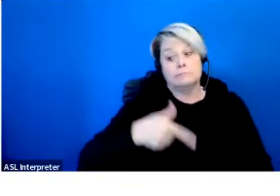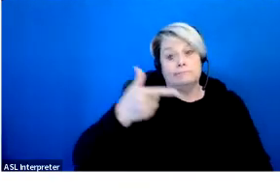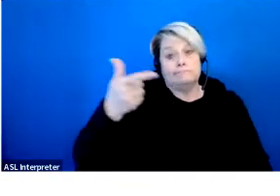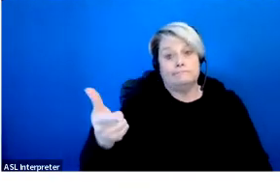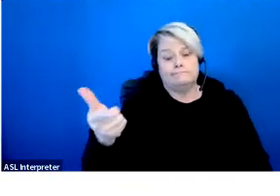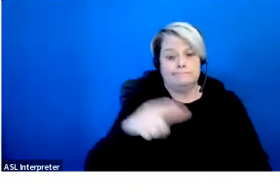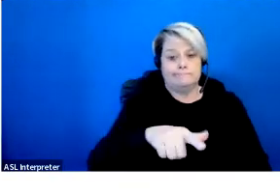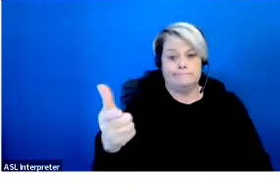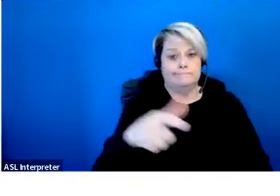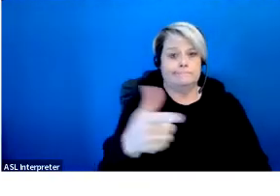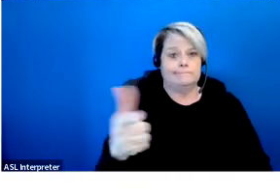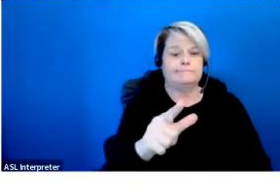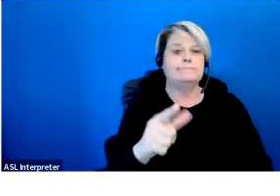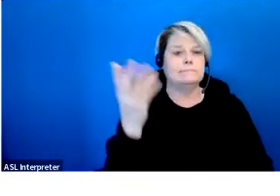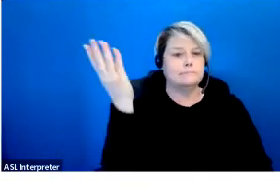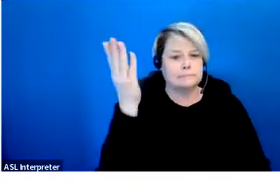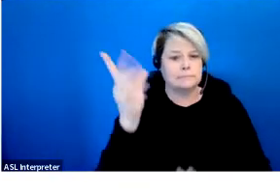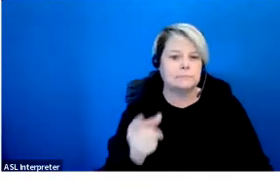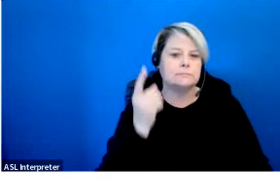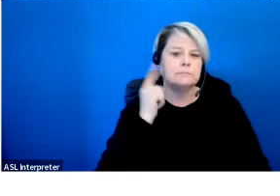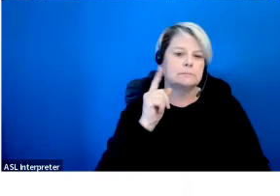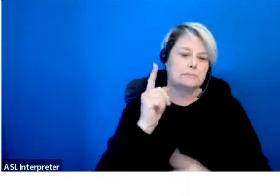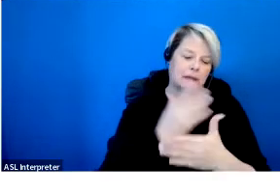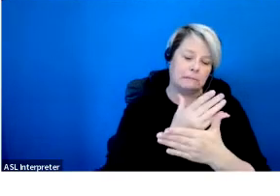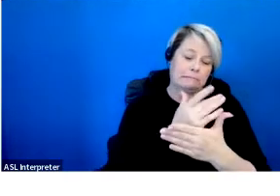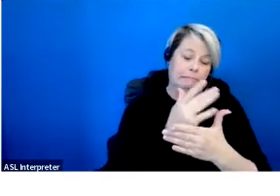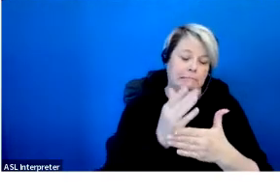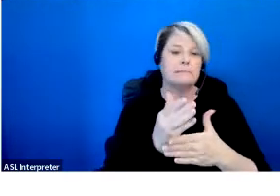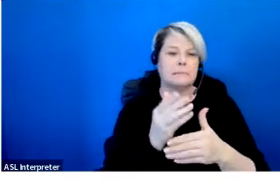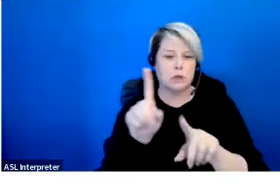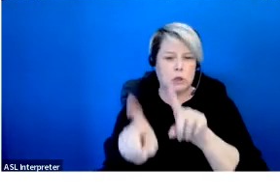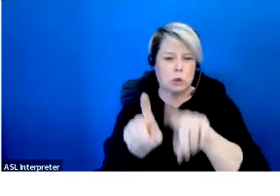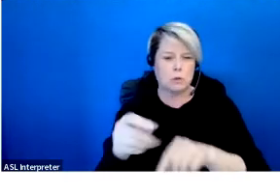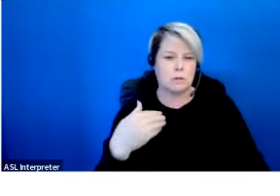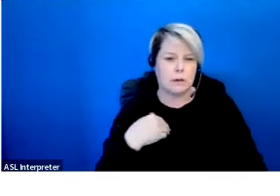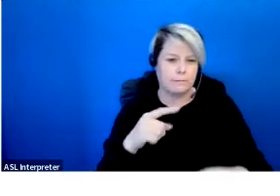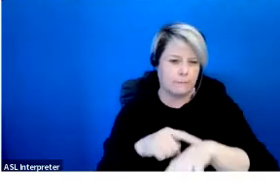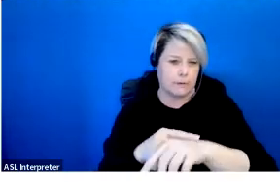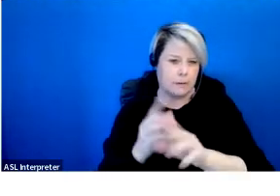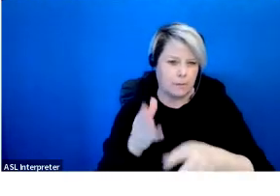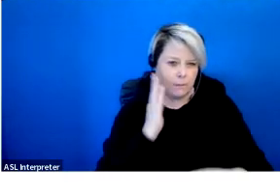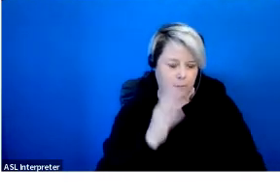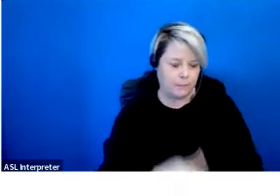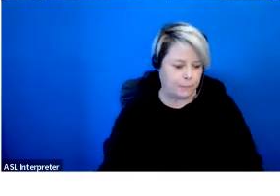link in the chat. After a short introductions I will hand things